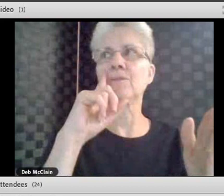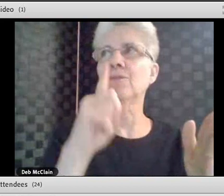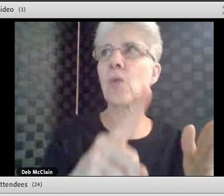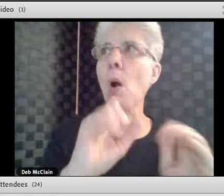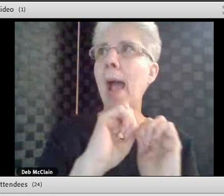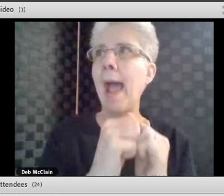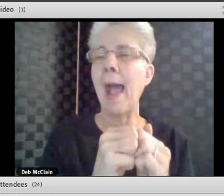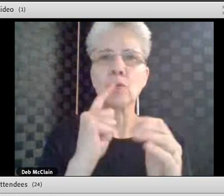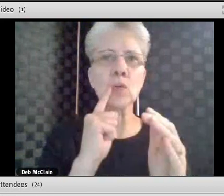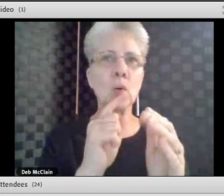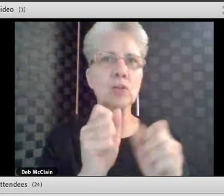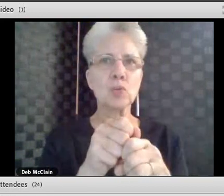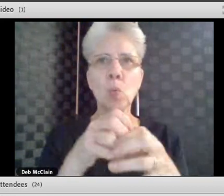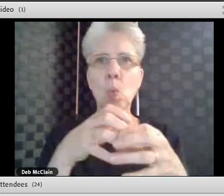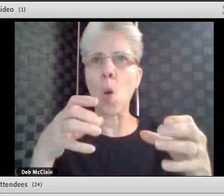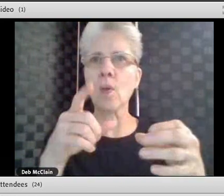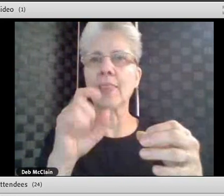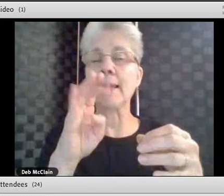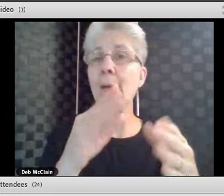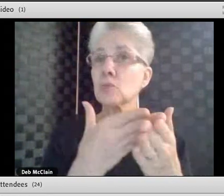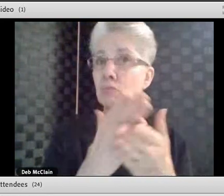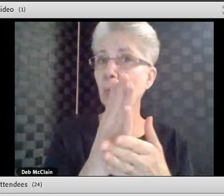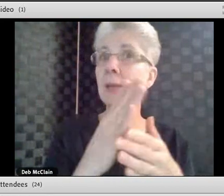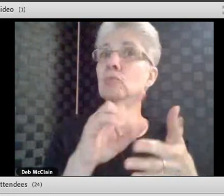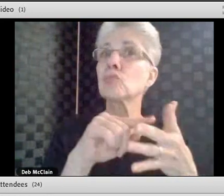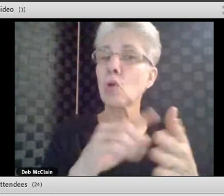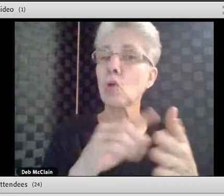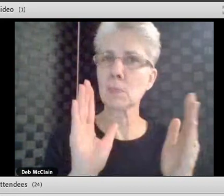and have a long-term plan for how you're going to grow your lab.